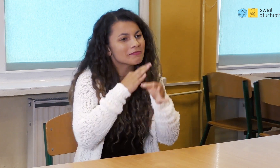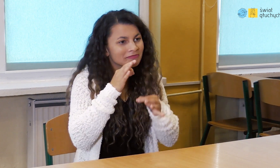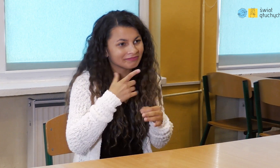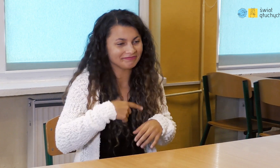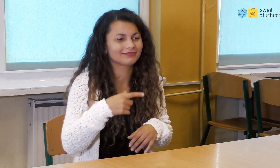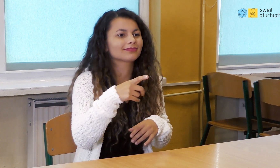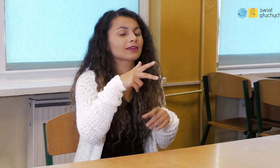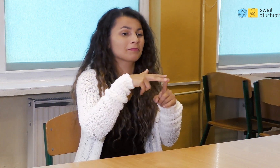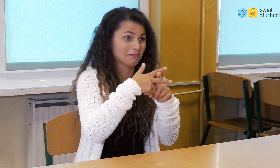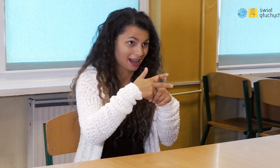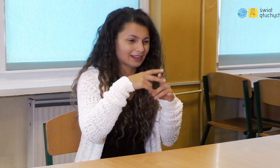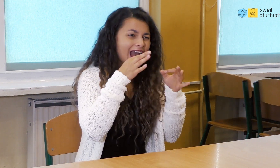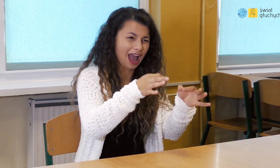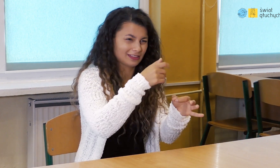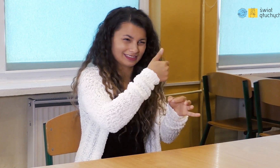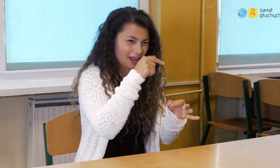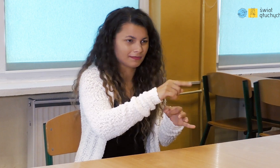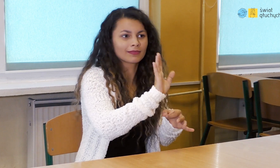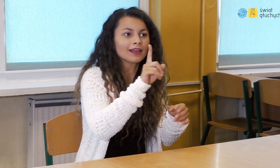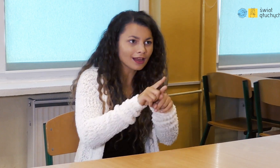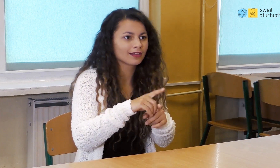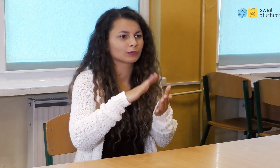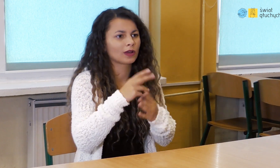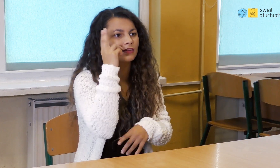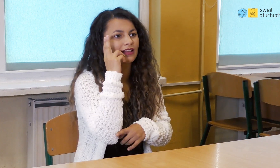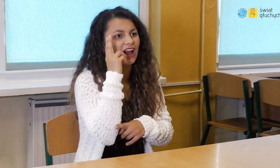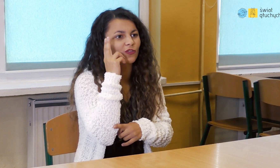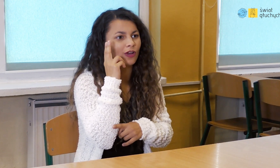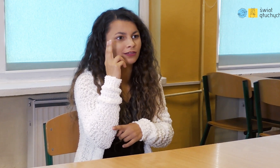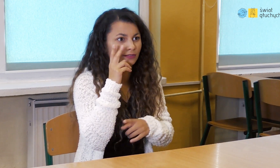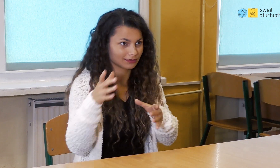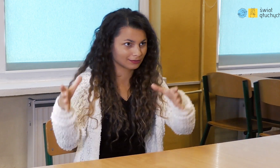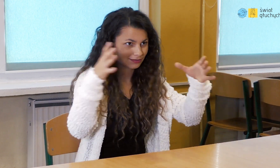but he also fixed other vehicles, like tractors.